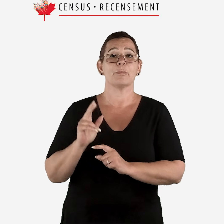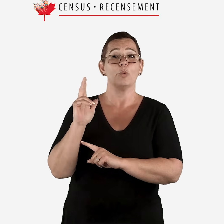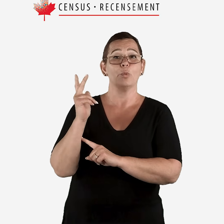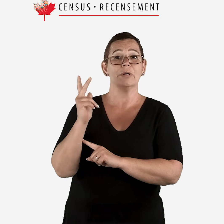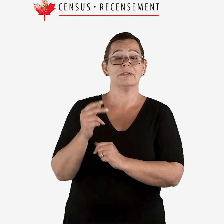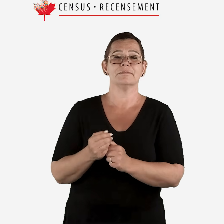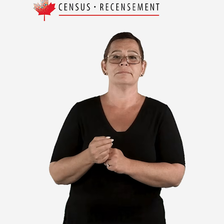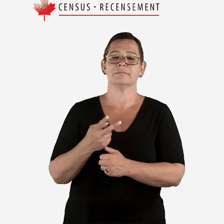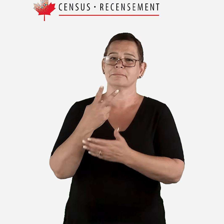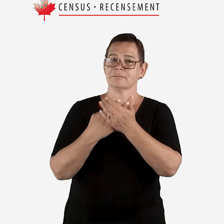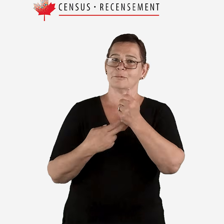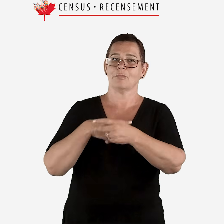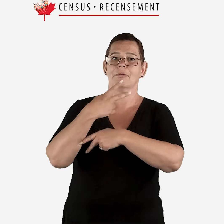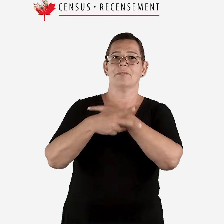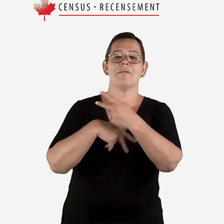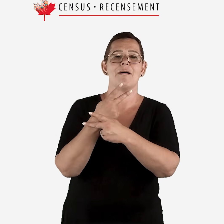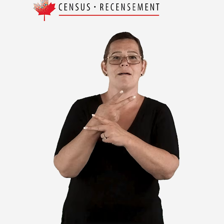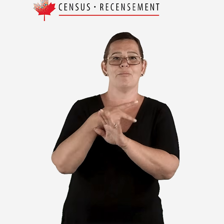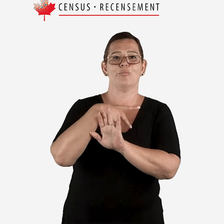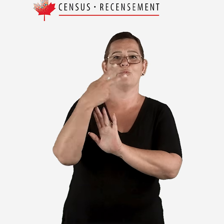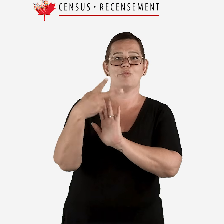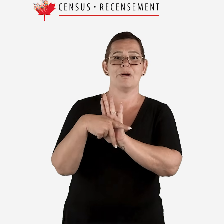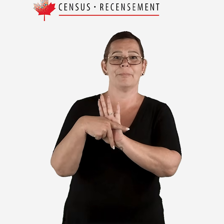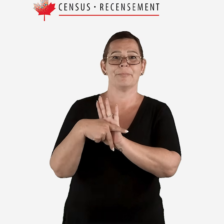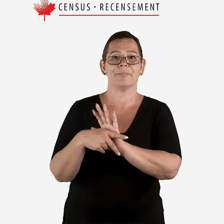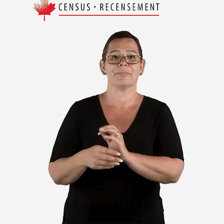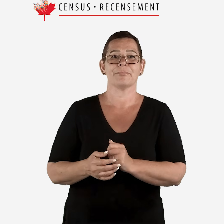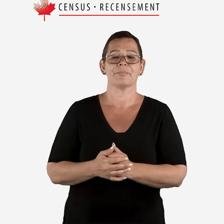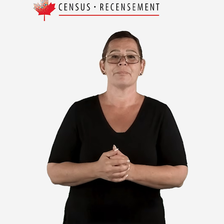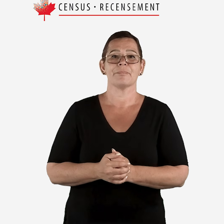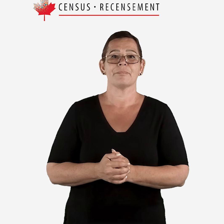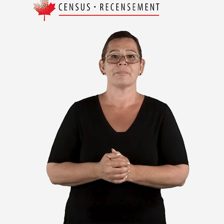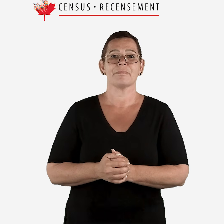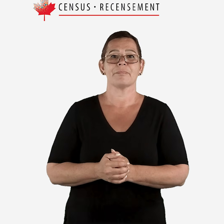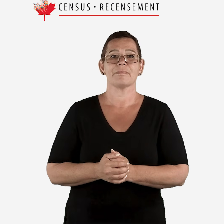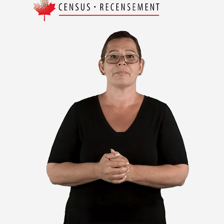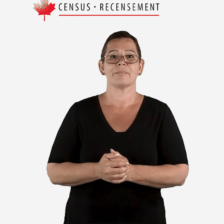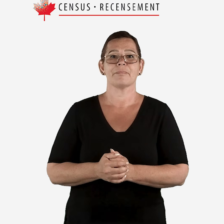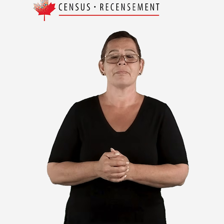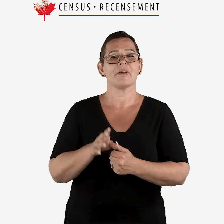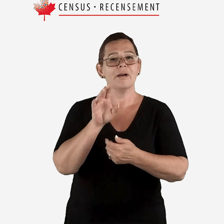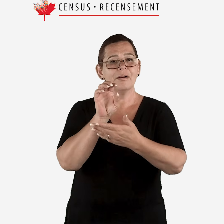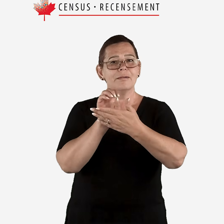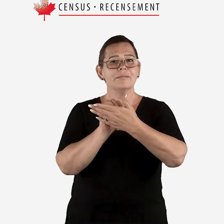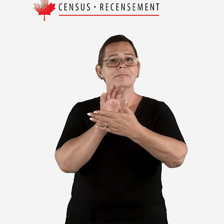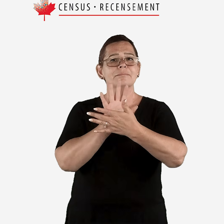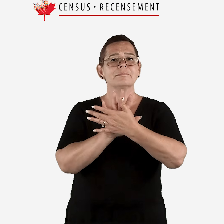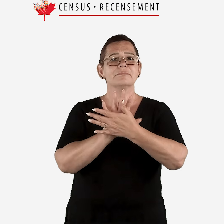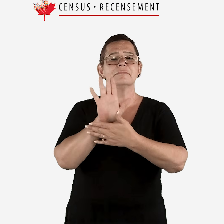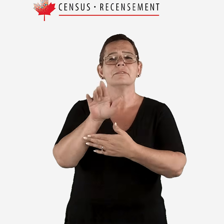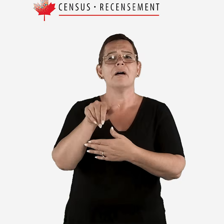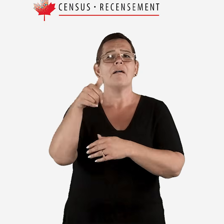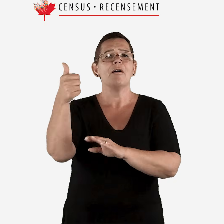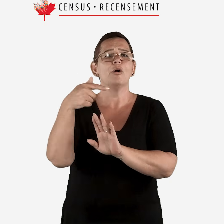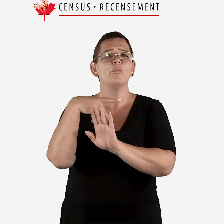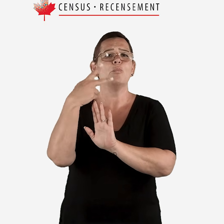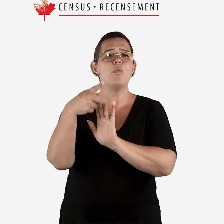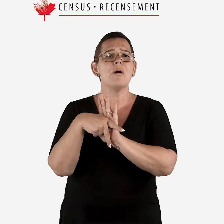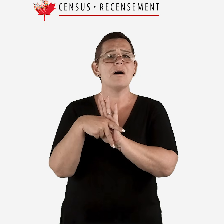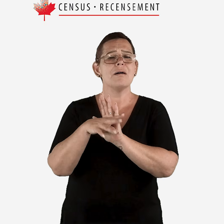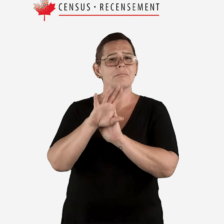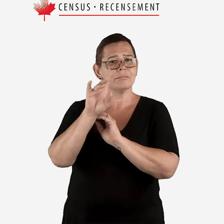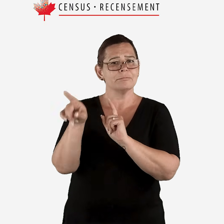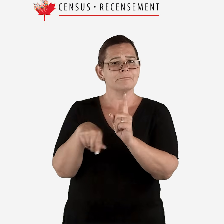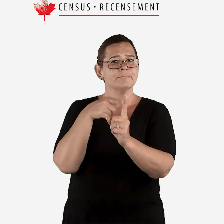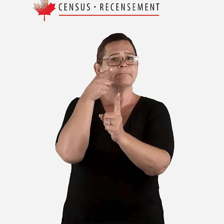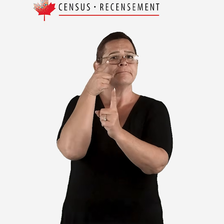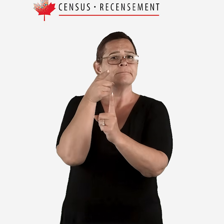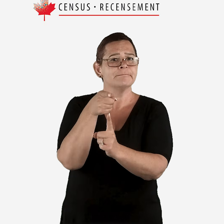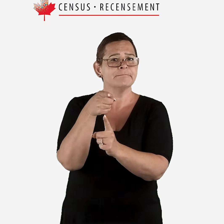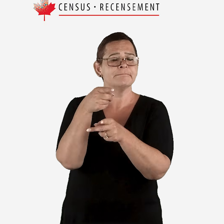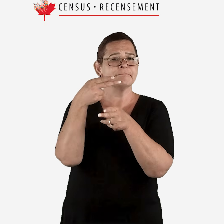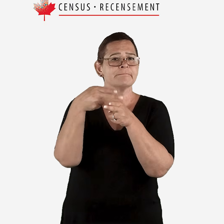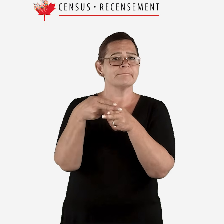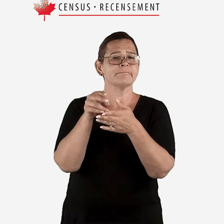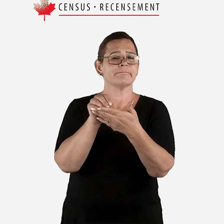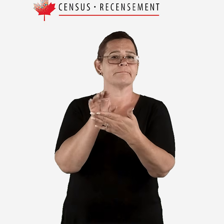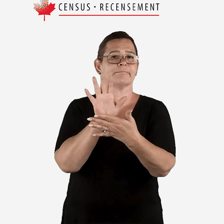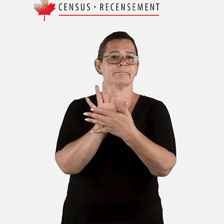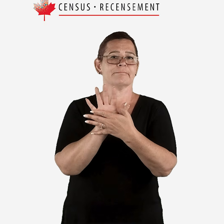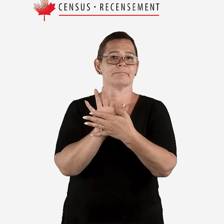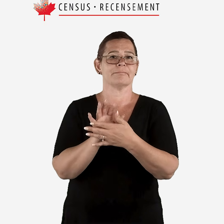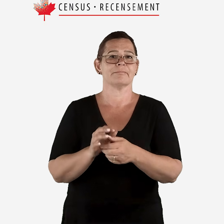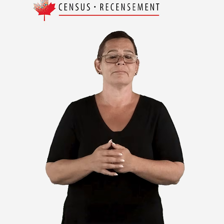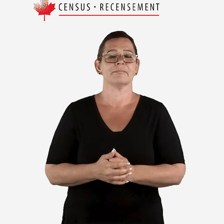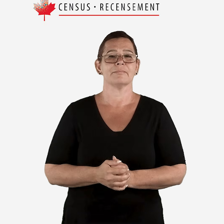Response option 3: Both types of programs Write-in field: Other program—specify